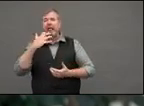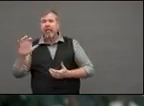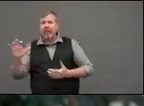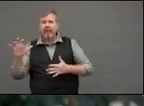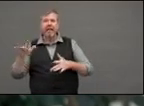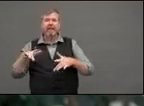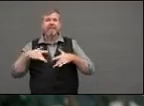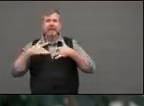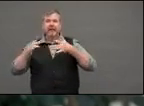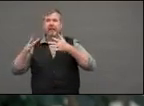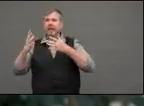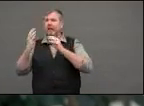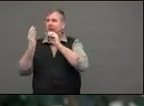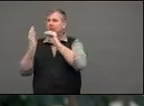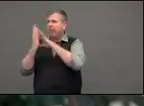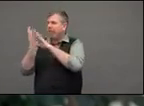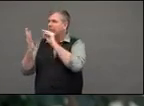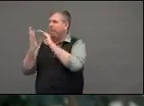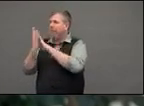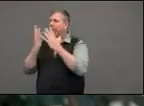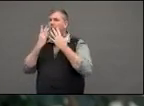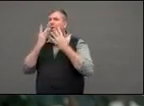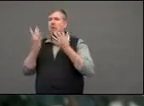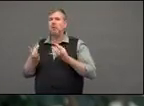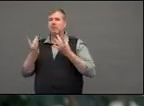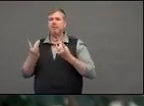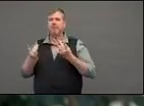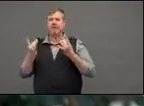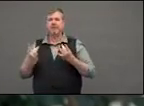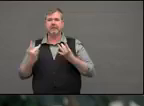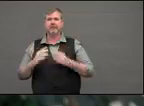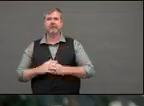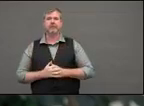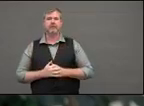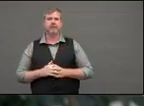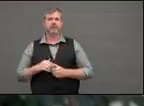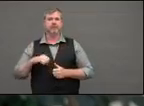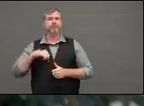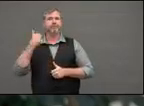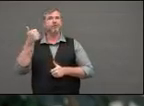the mask but i just remember that i have to